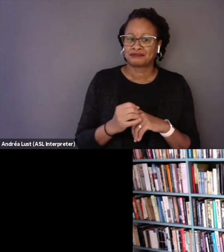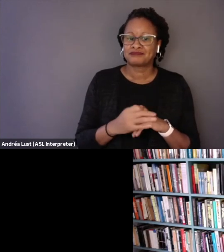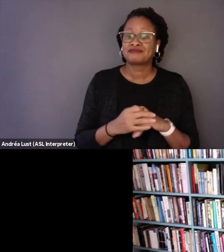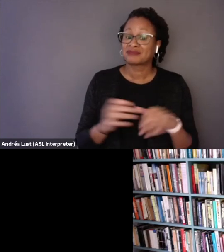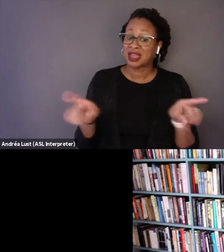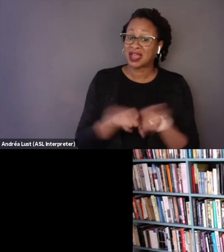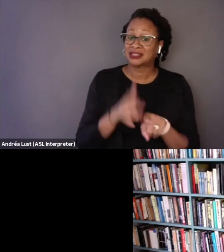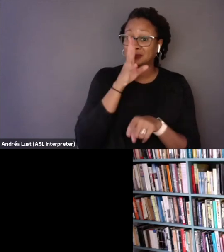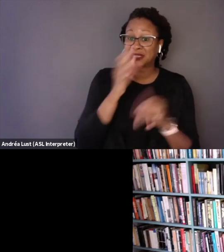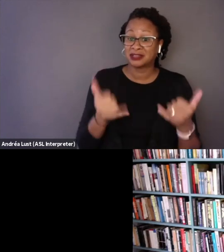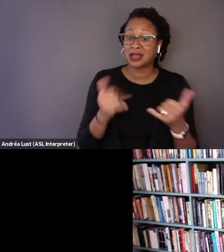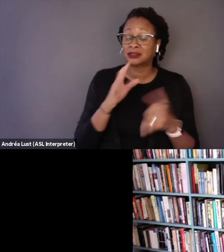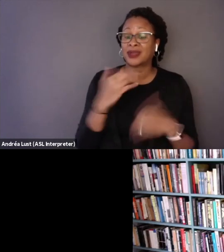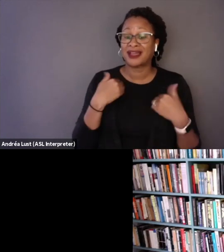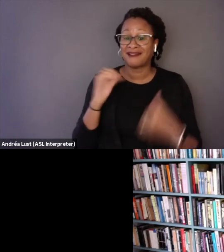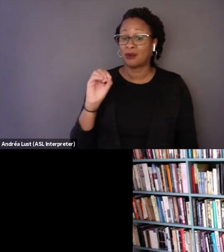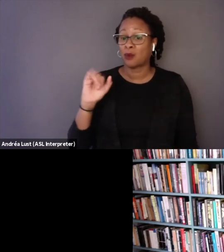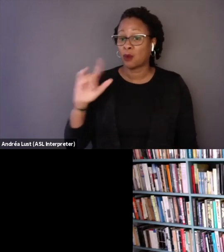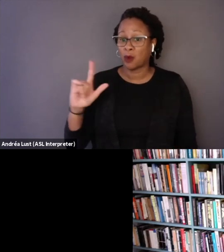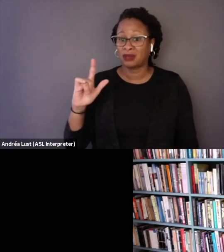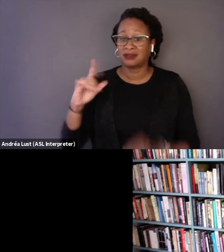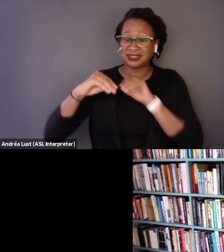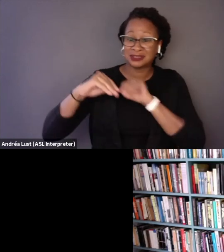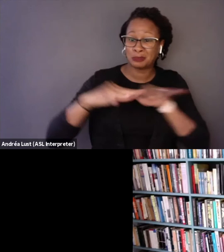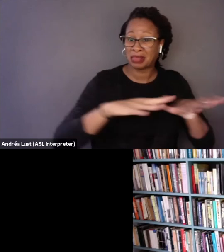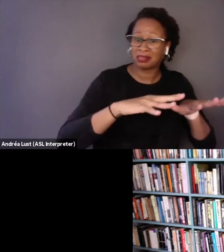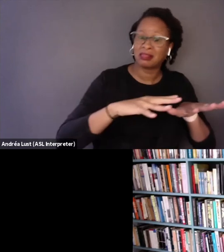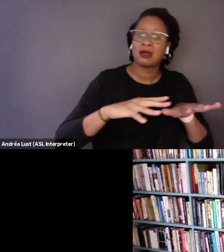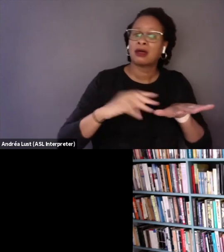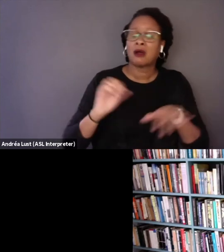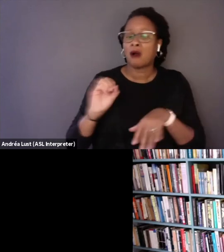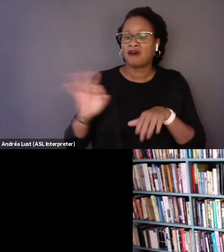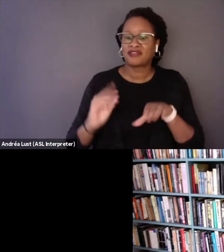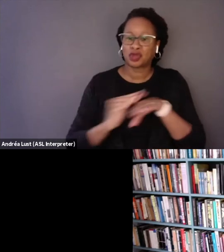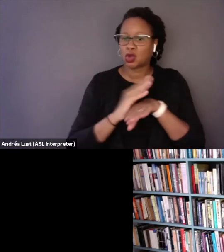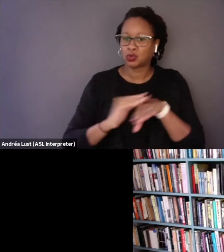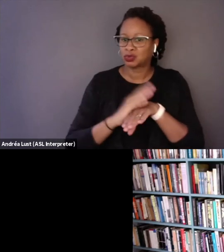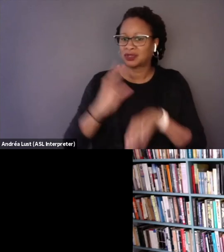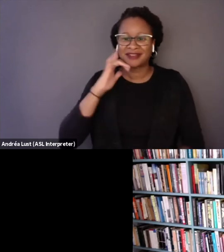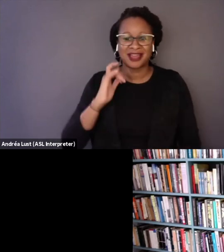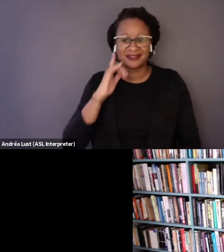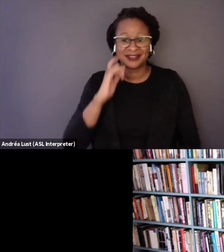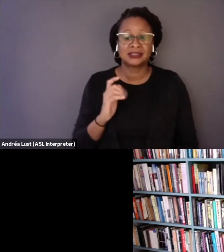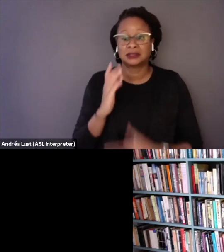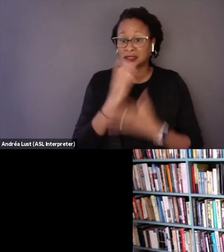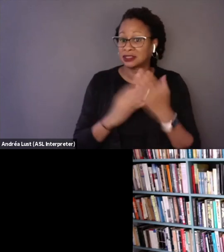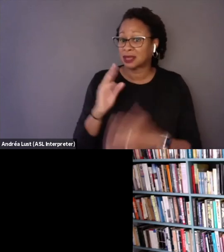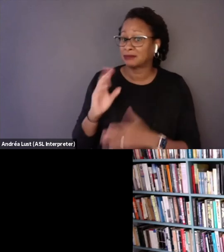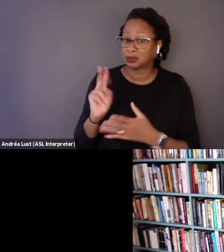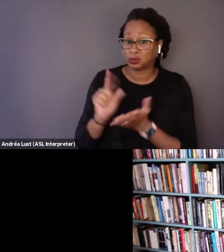that's getting some news press, some media, maybe not quite enough, but enough for people to know that it's happening